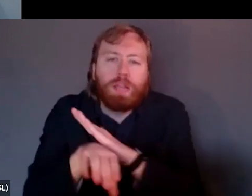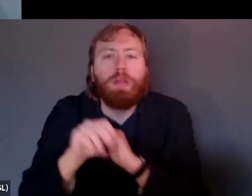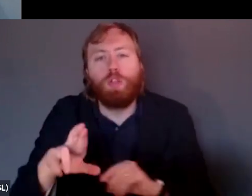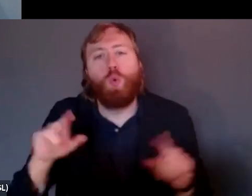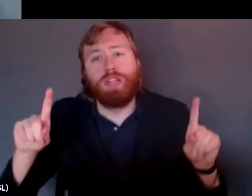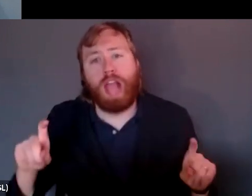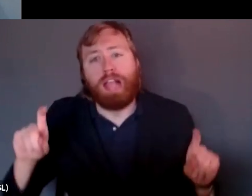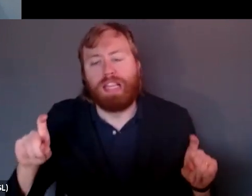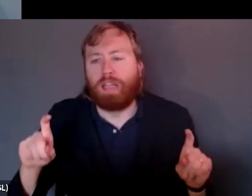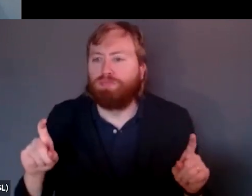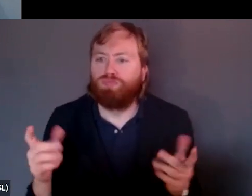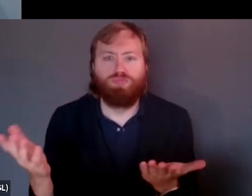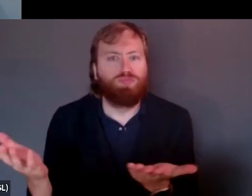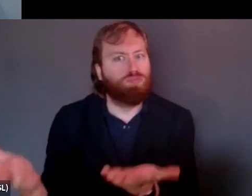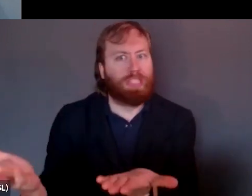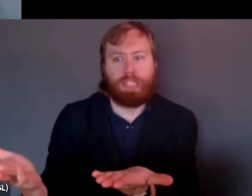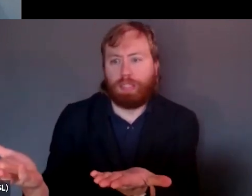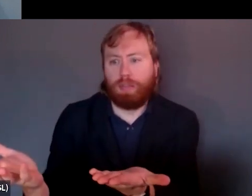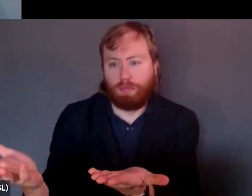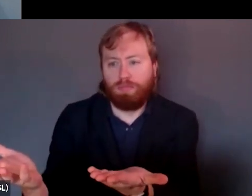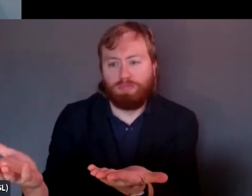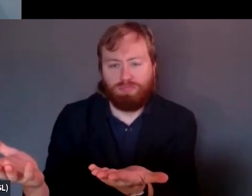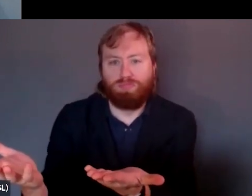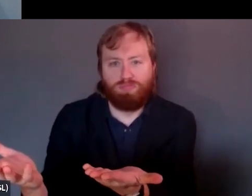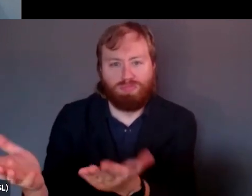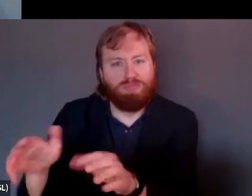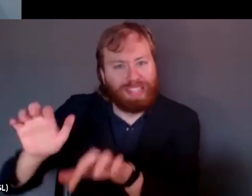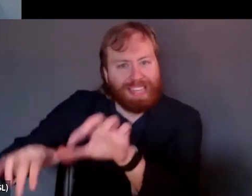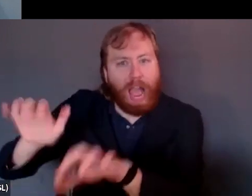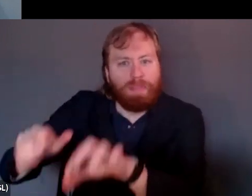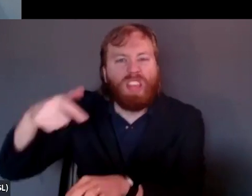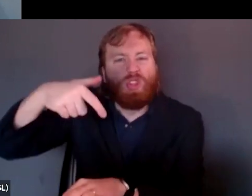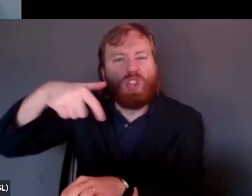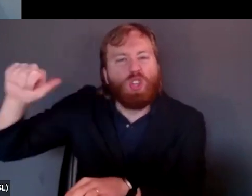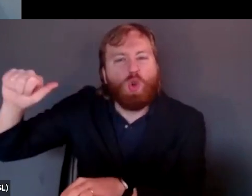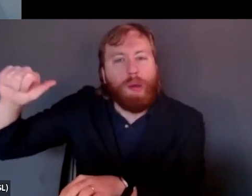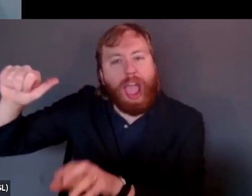feel free to put those in the Q&A panel and I will pass them along.